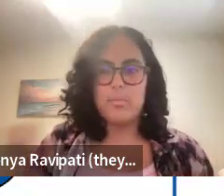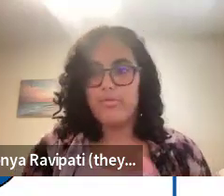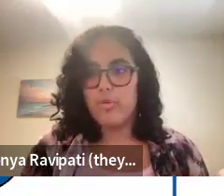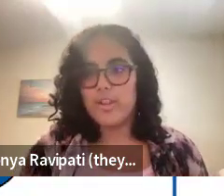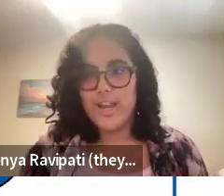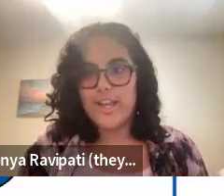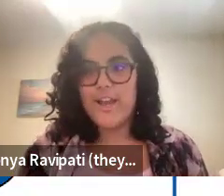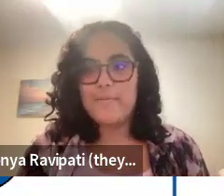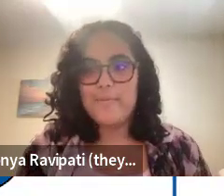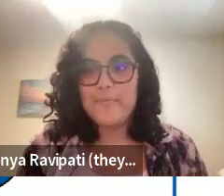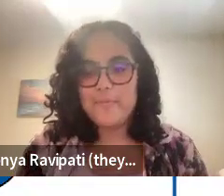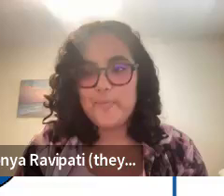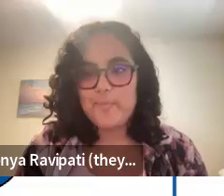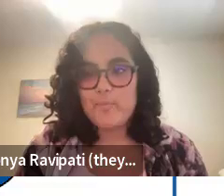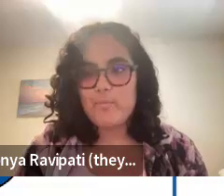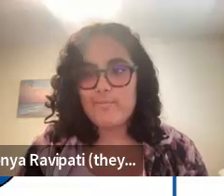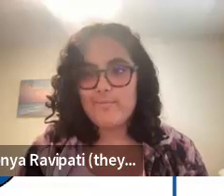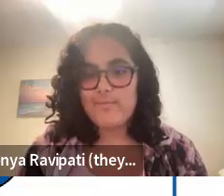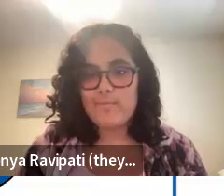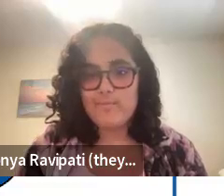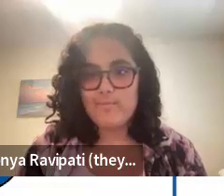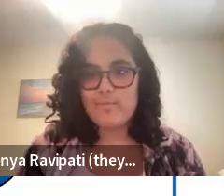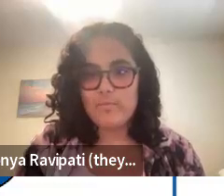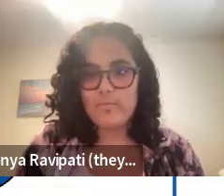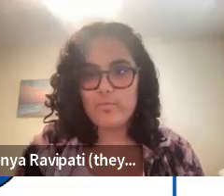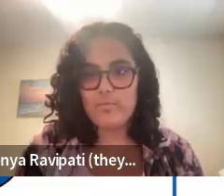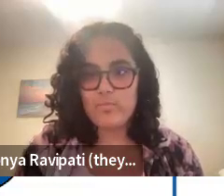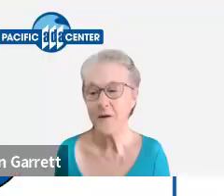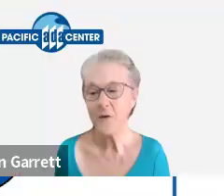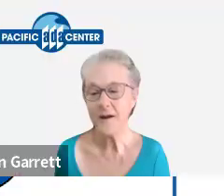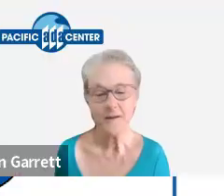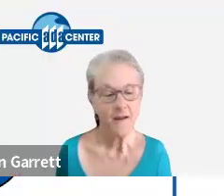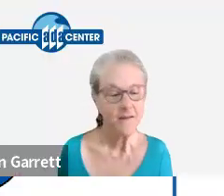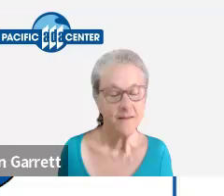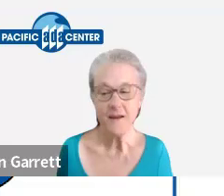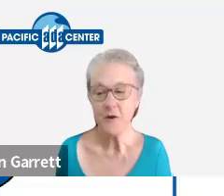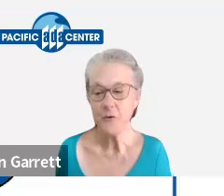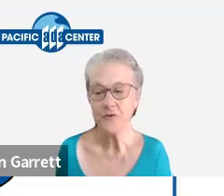like before the ADA. JAN GARRETT: Okay. Great. Thank you.